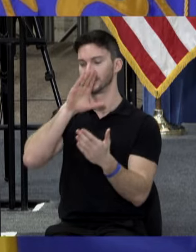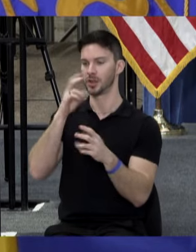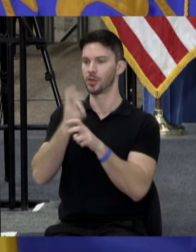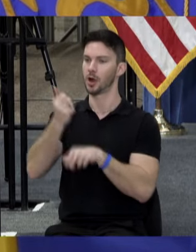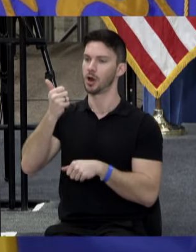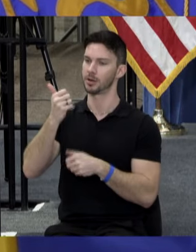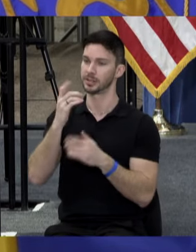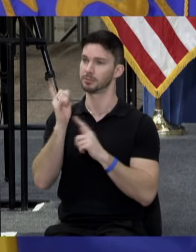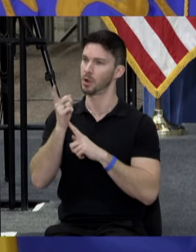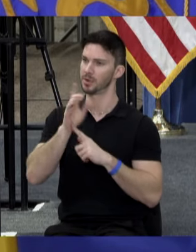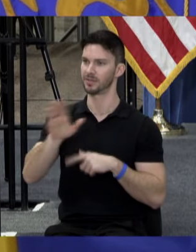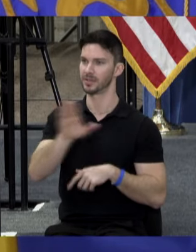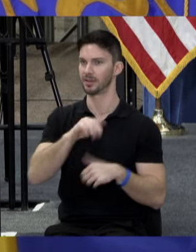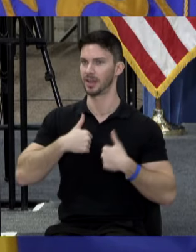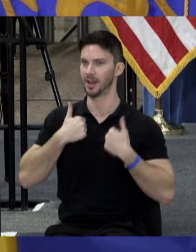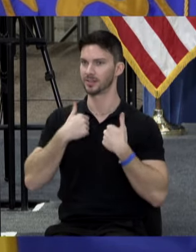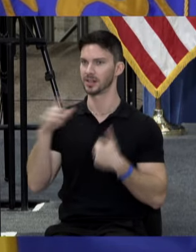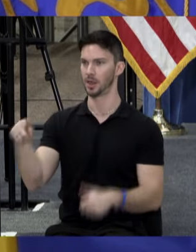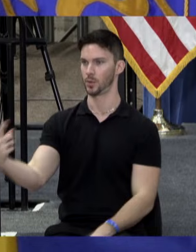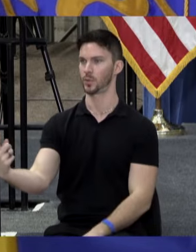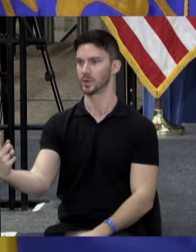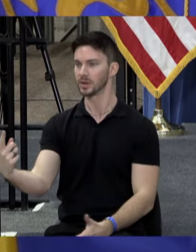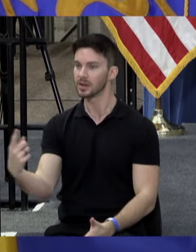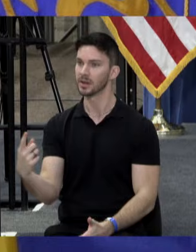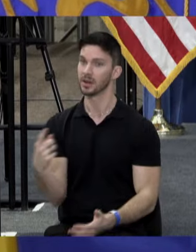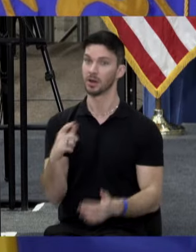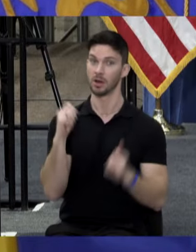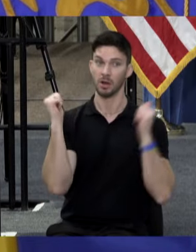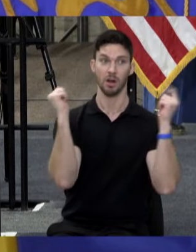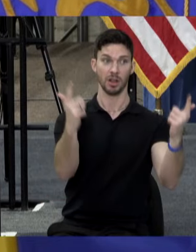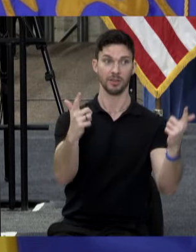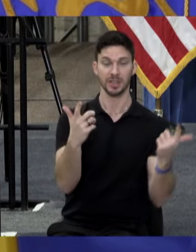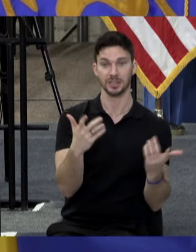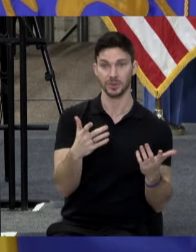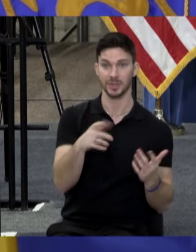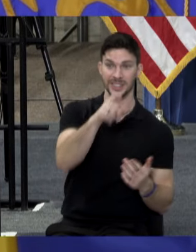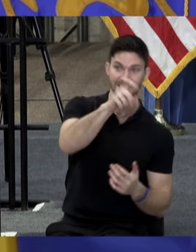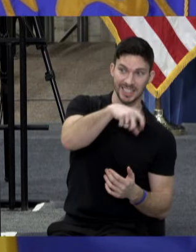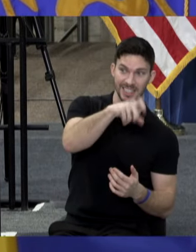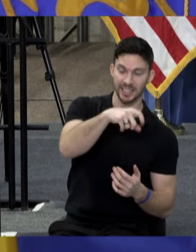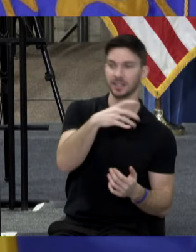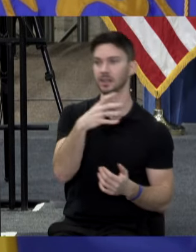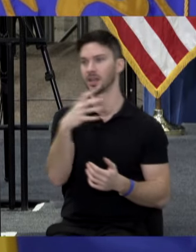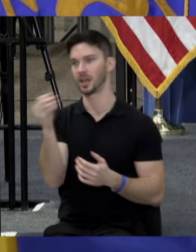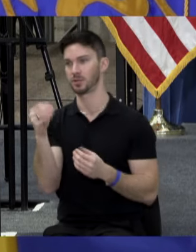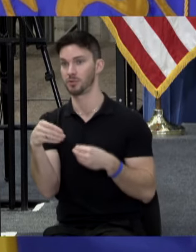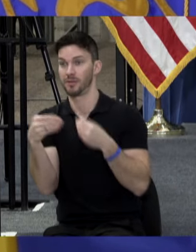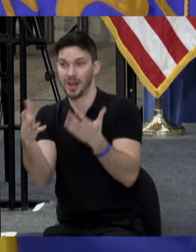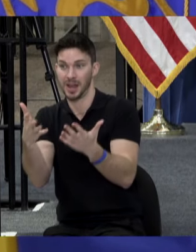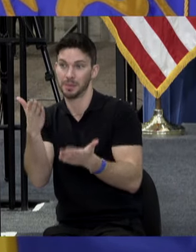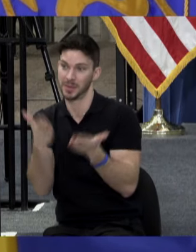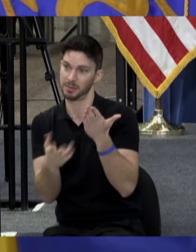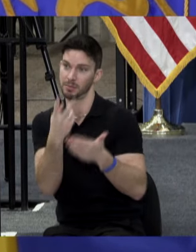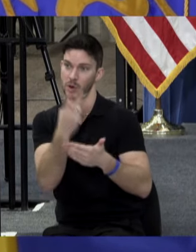Every one of us will either need care or provide it, most likely both. The system we build today